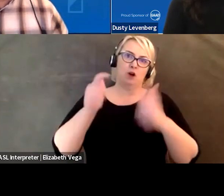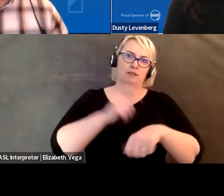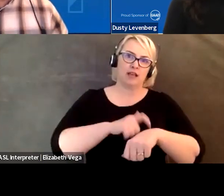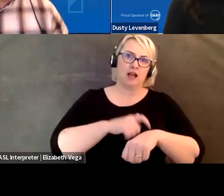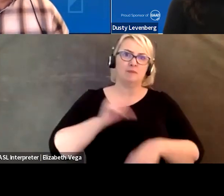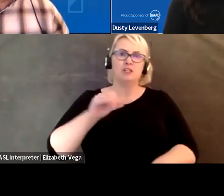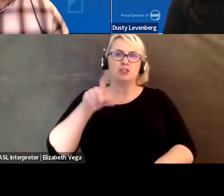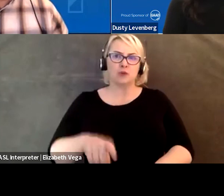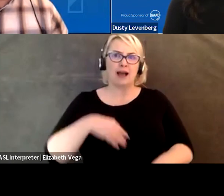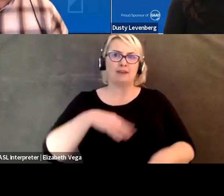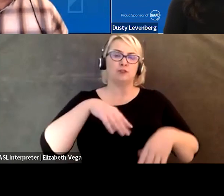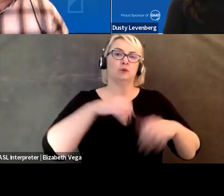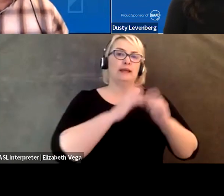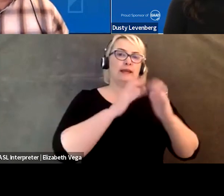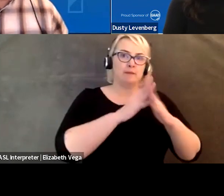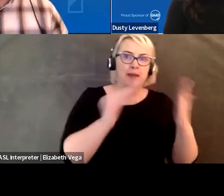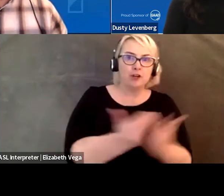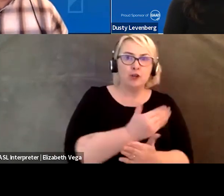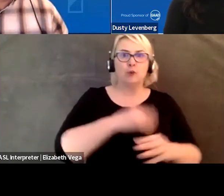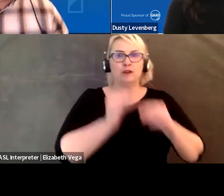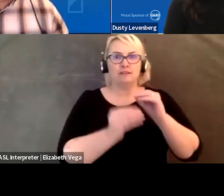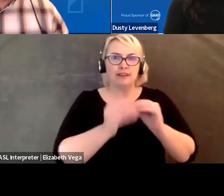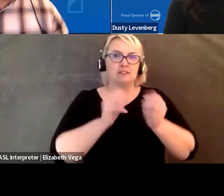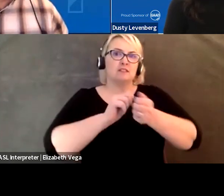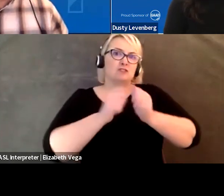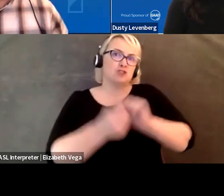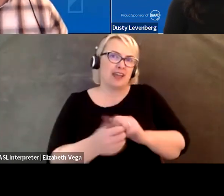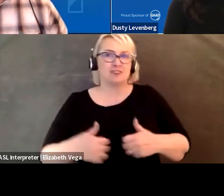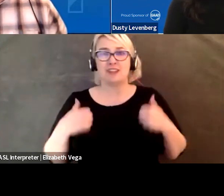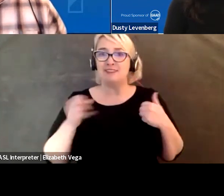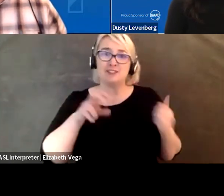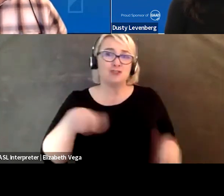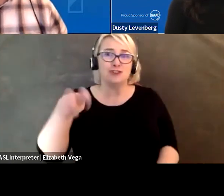with training, continues with sharing lessons and including a diverse